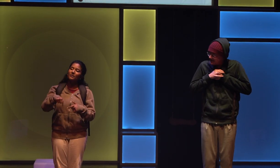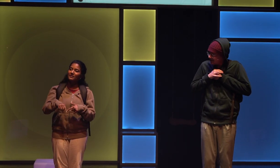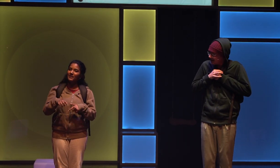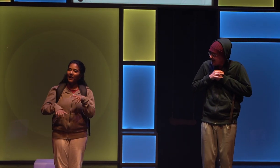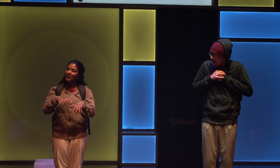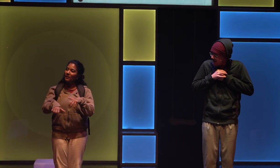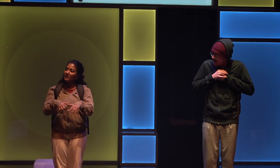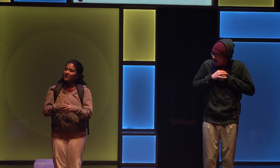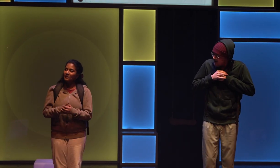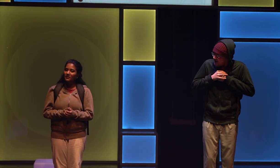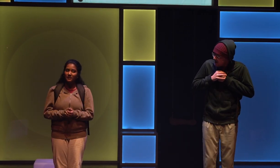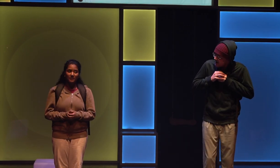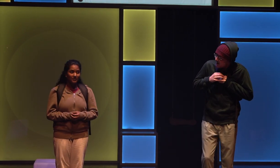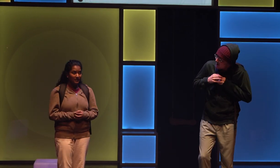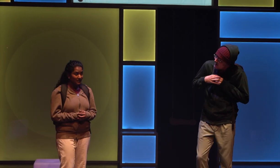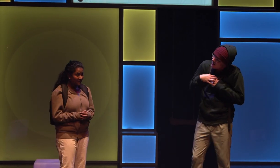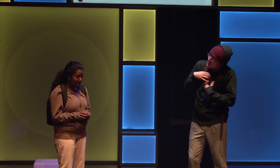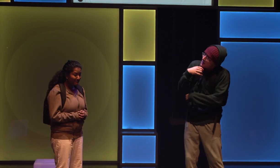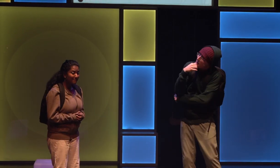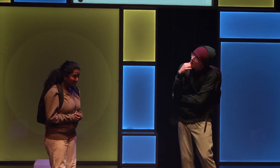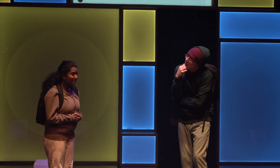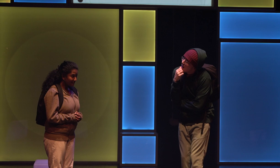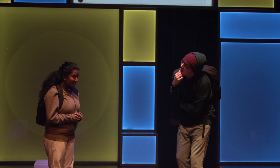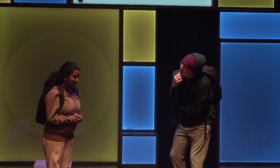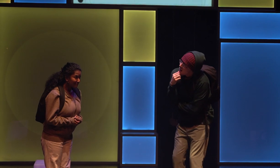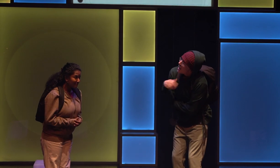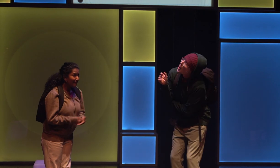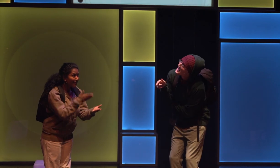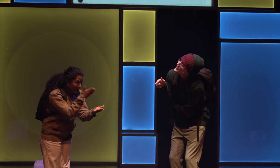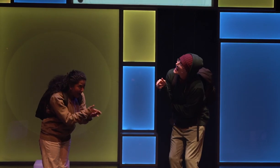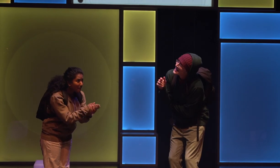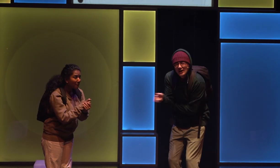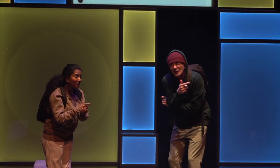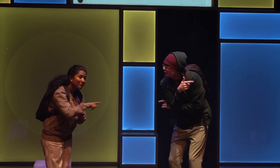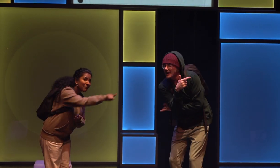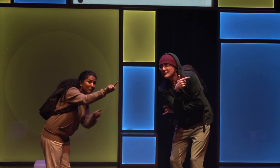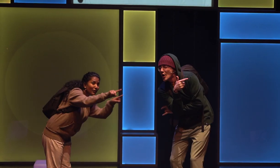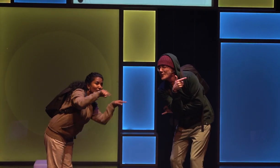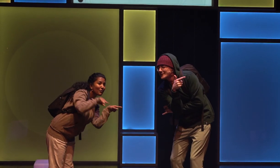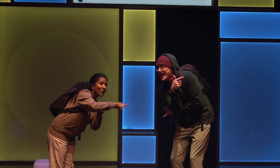'Oh it is, yeah, it's just that room at the end room at the end.'